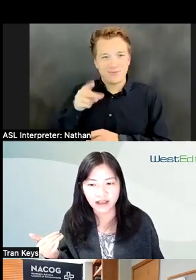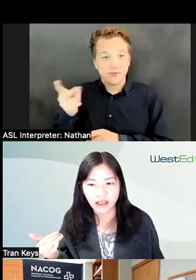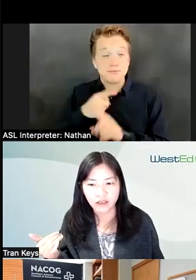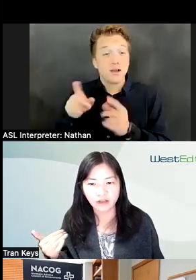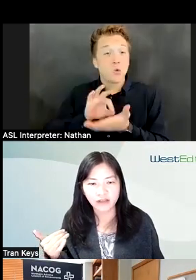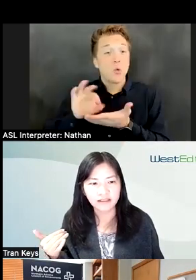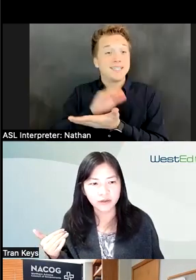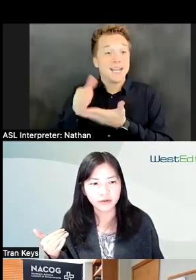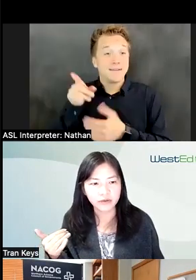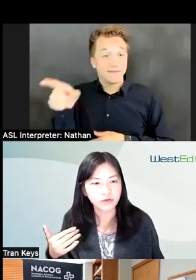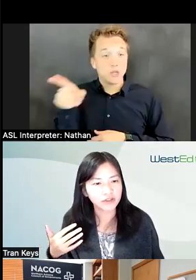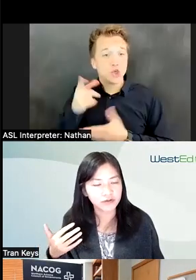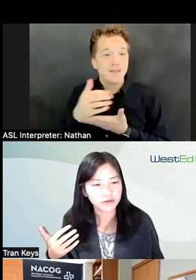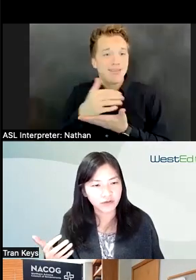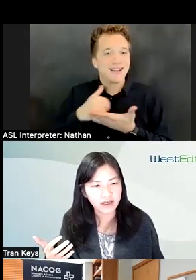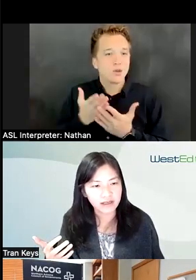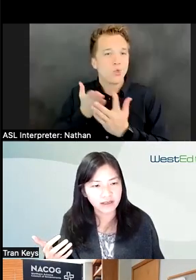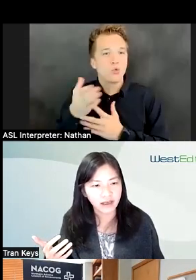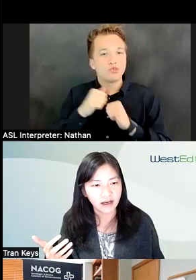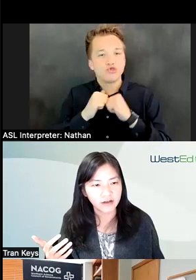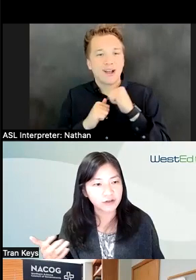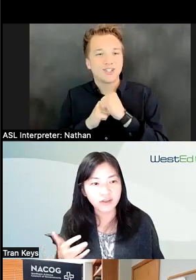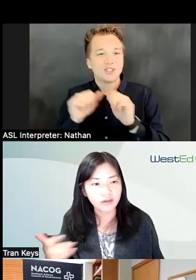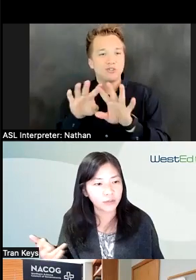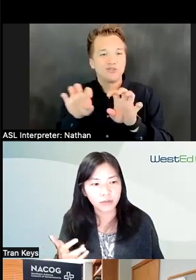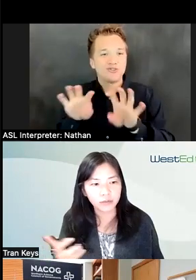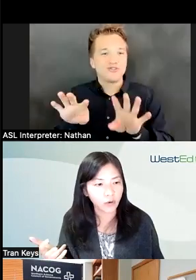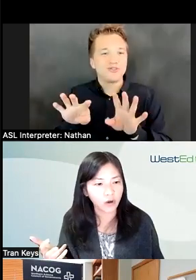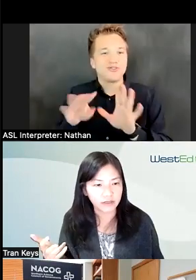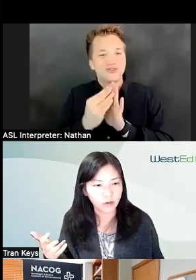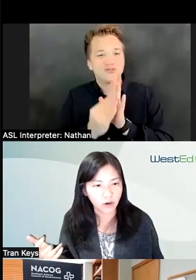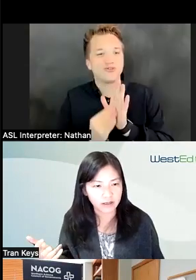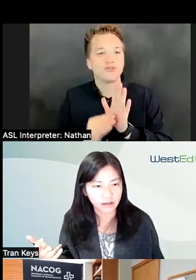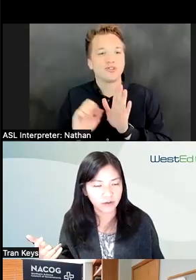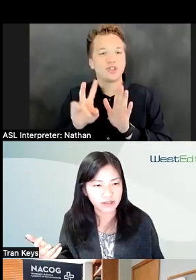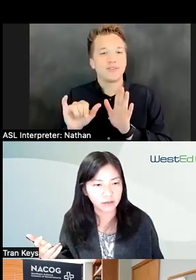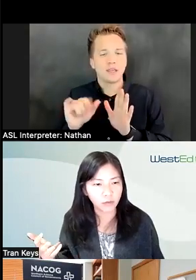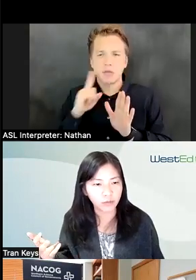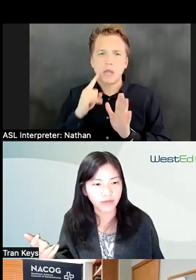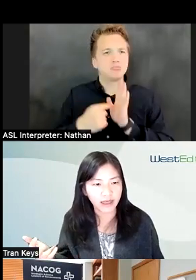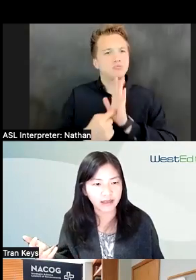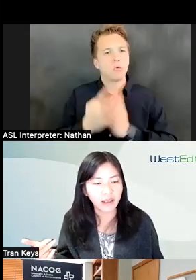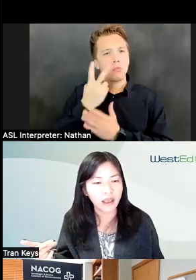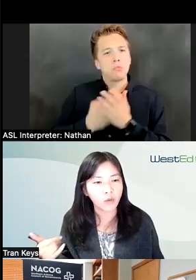side, you're collecting it through structured surveys. Surveys appear in both qualitative and quantitative, and I'll say a little bit more about that.